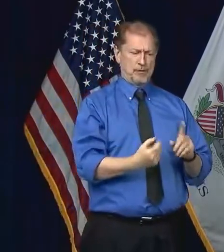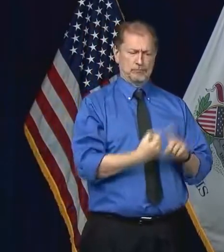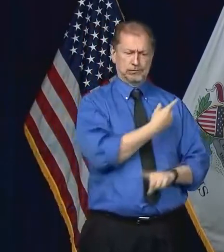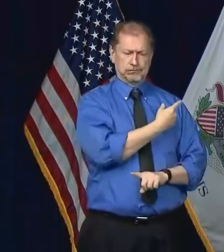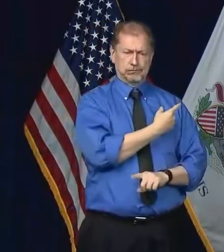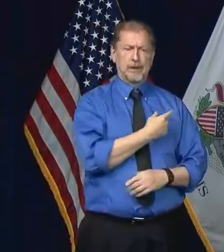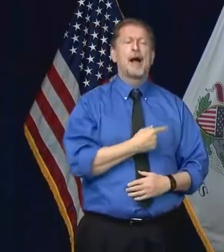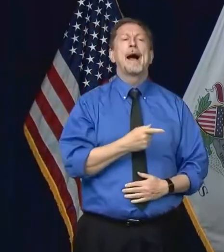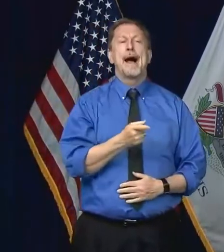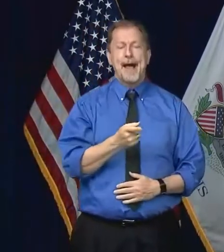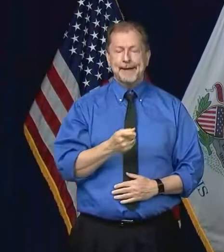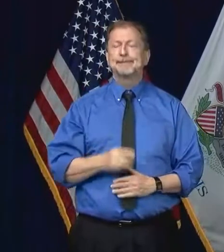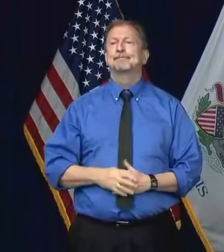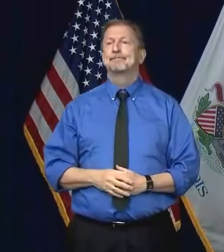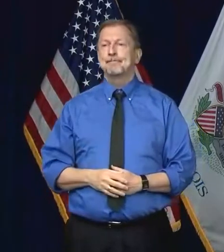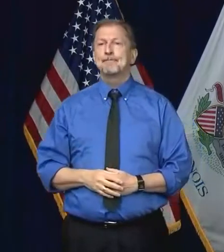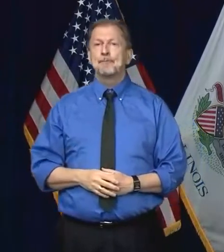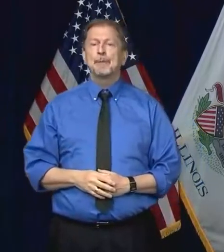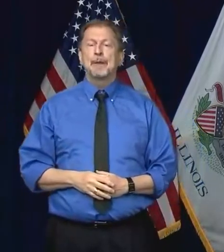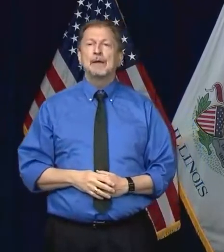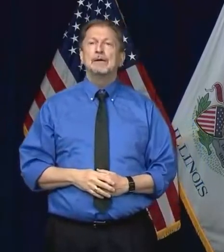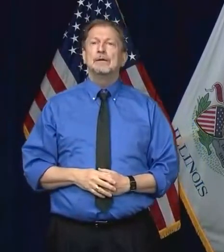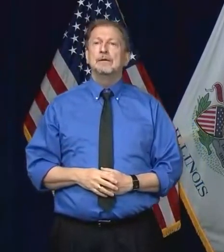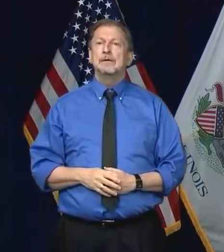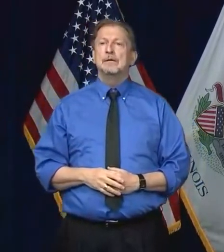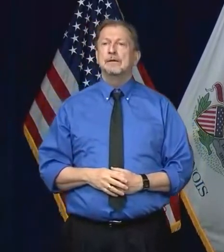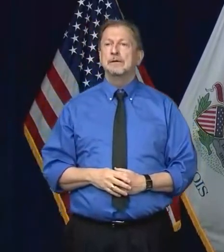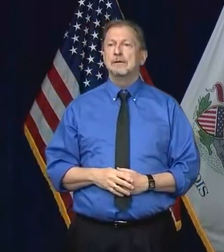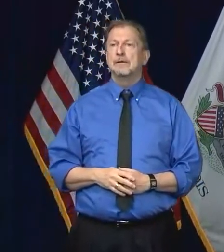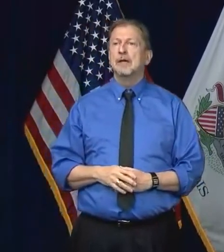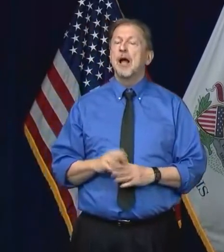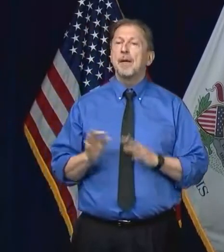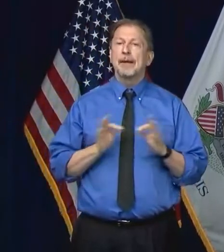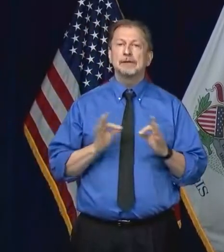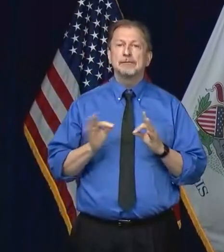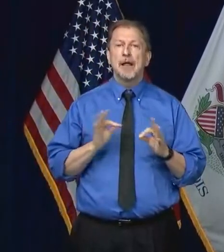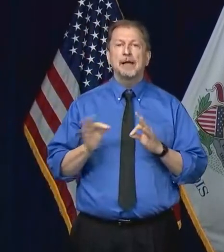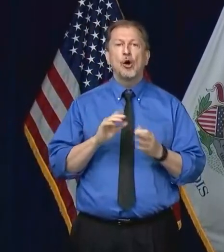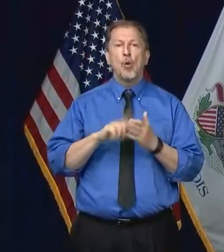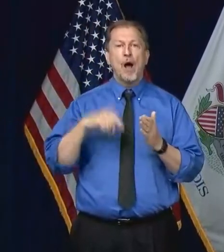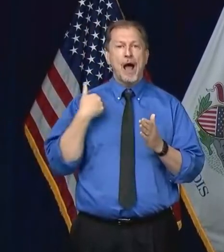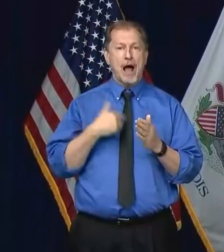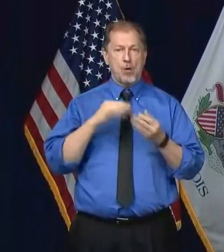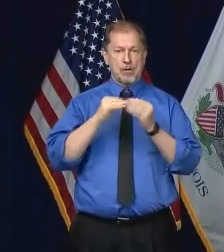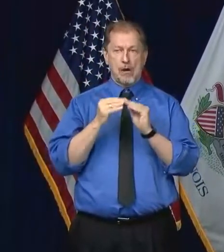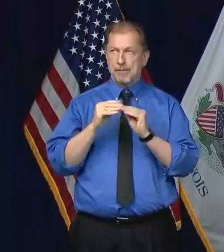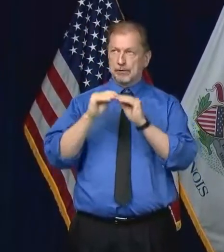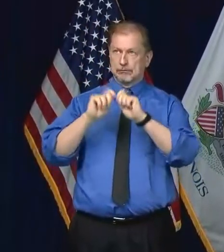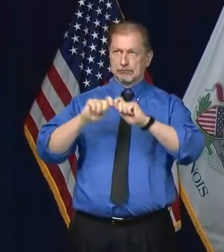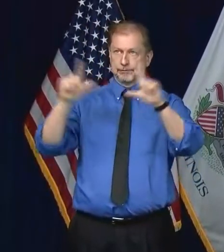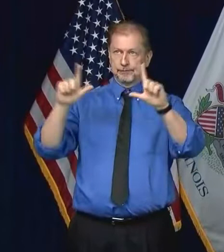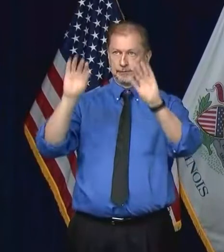explain that part? We covered that so. The the The numbers the that we have